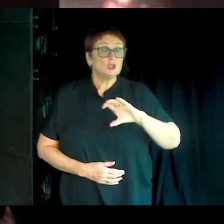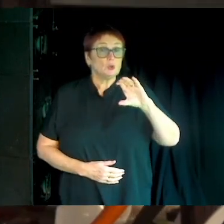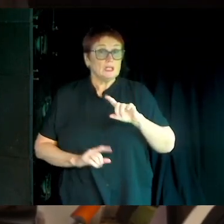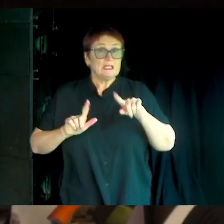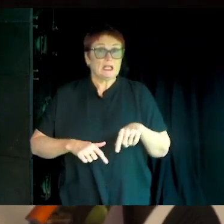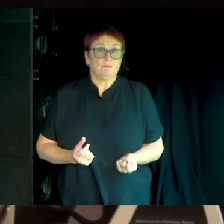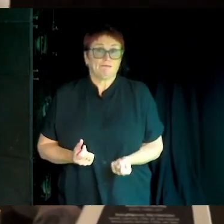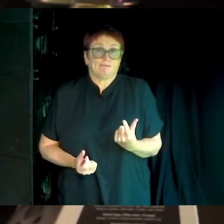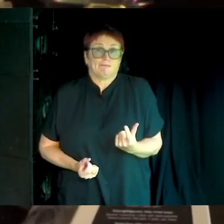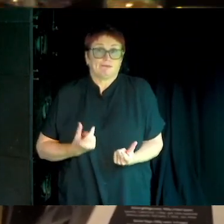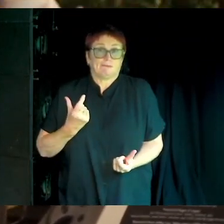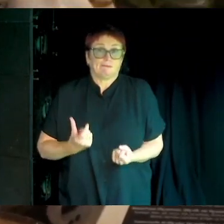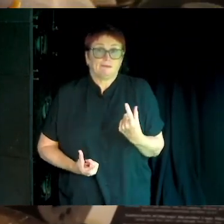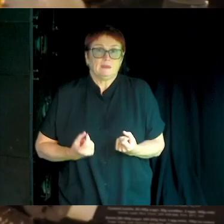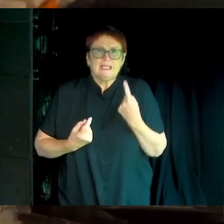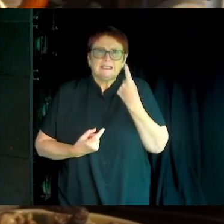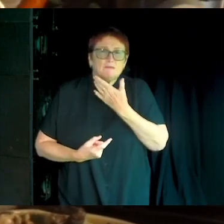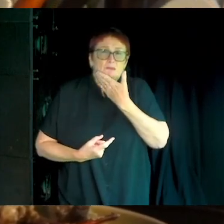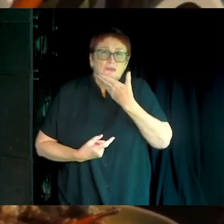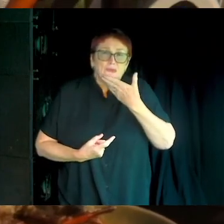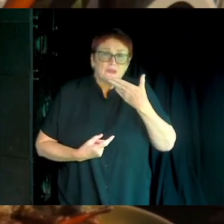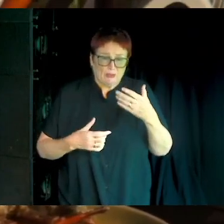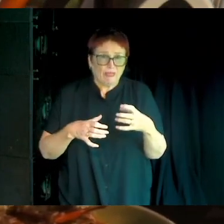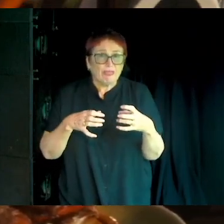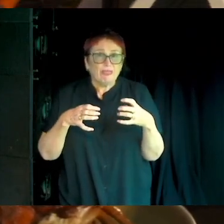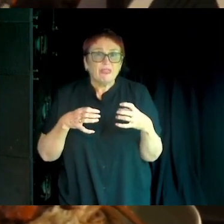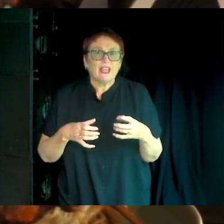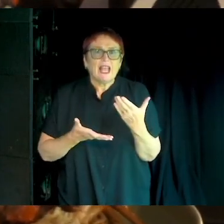now you see this beautiful consistency as I said you keep the tromali for a reason